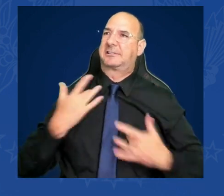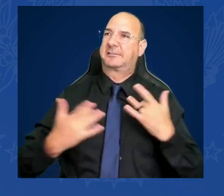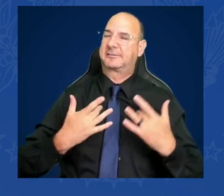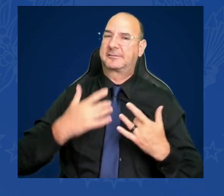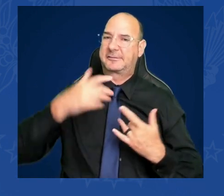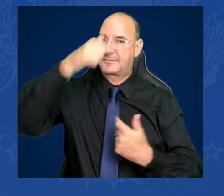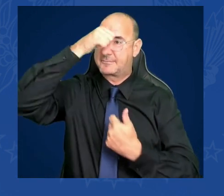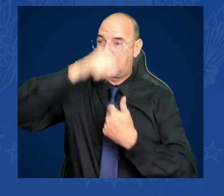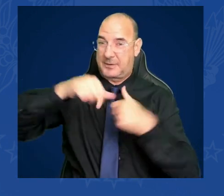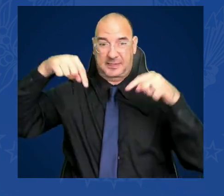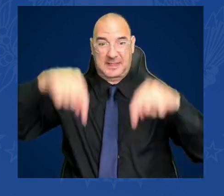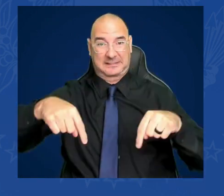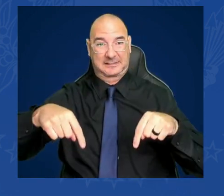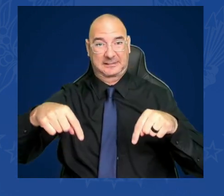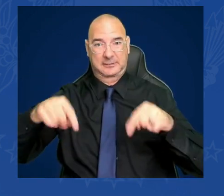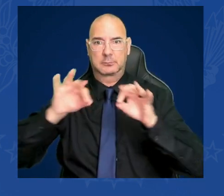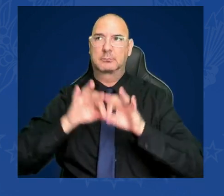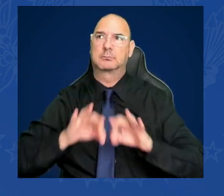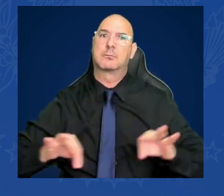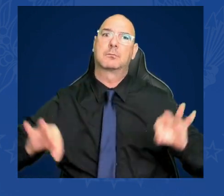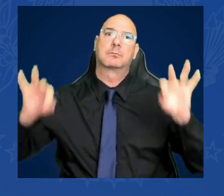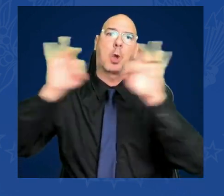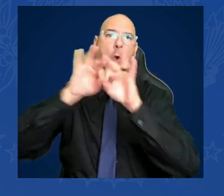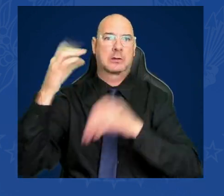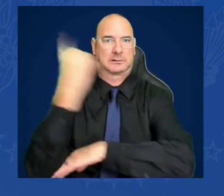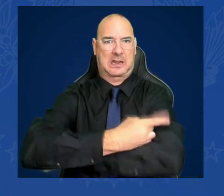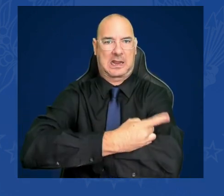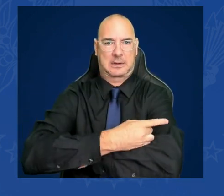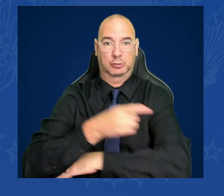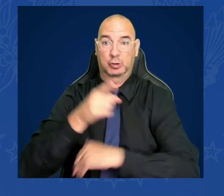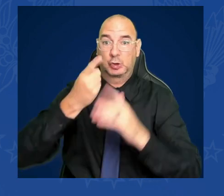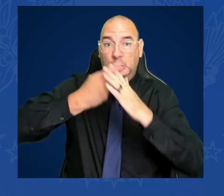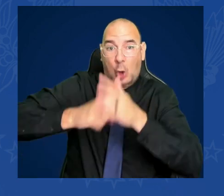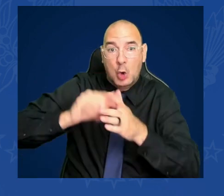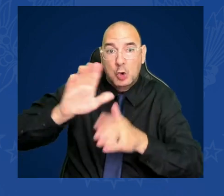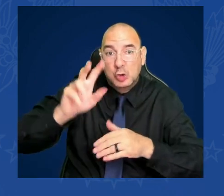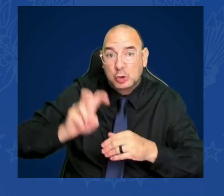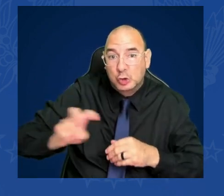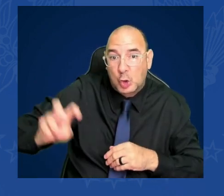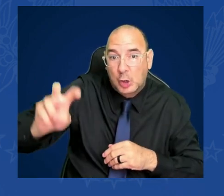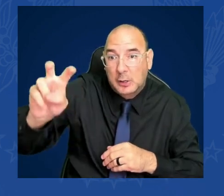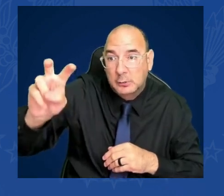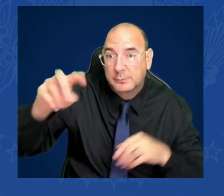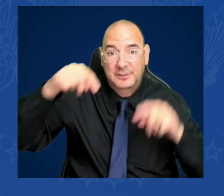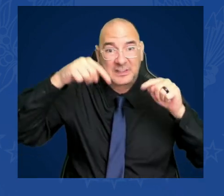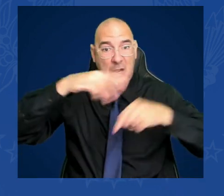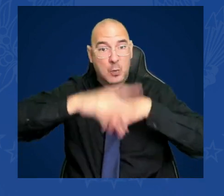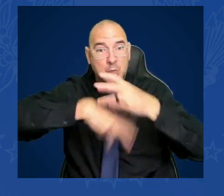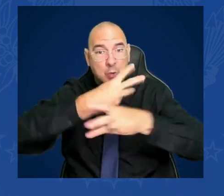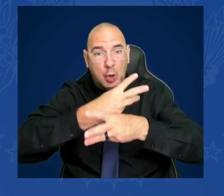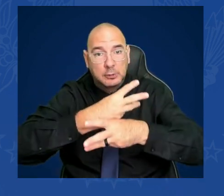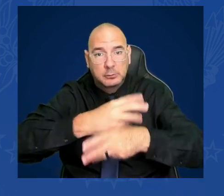your excitement about the world, about your service, about your future.